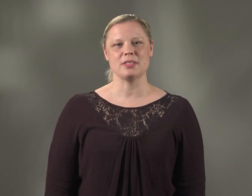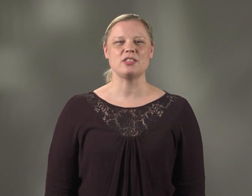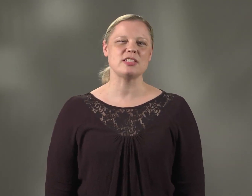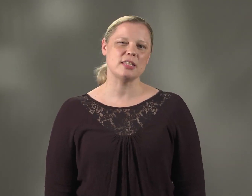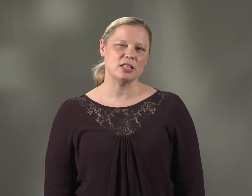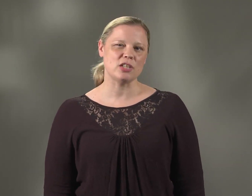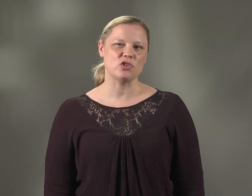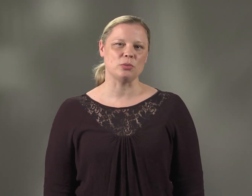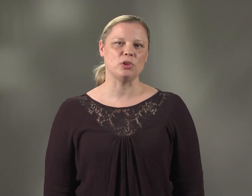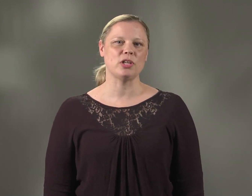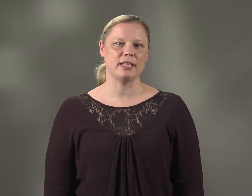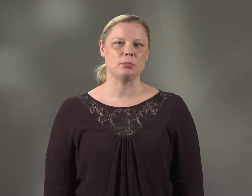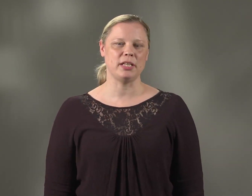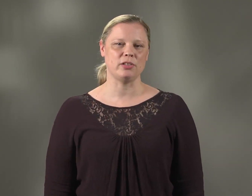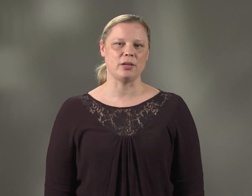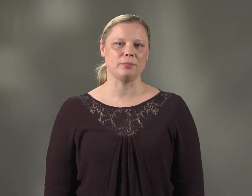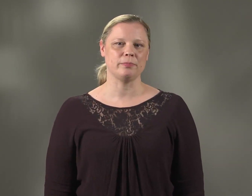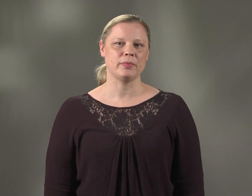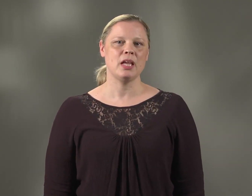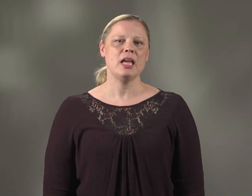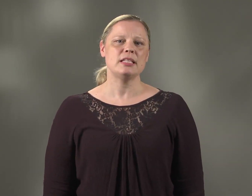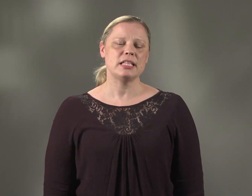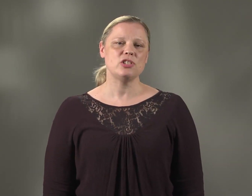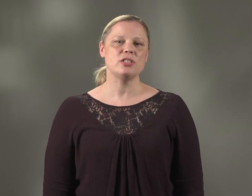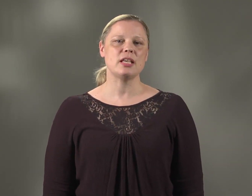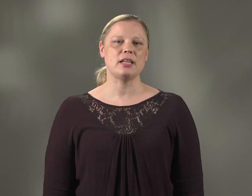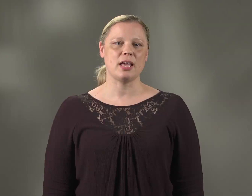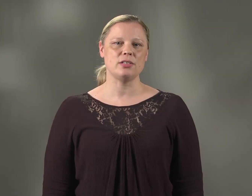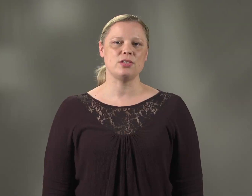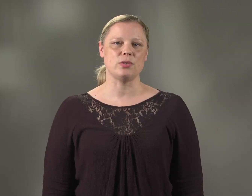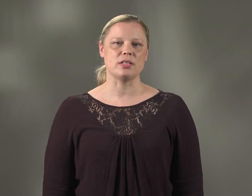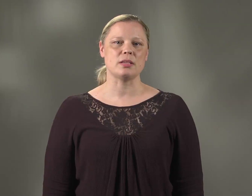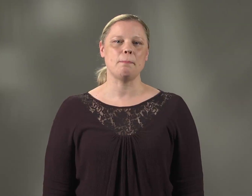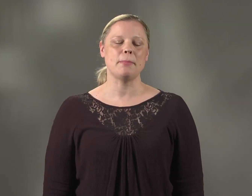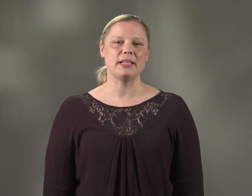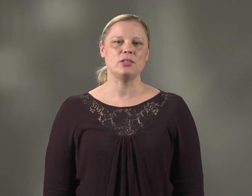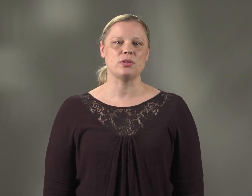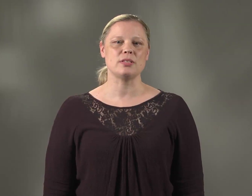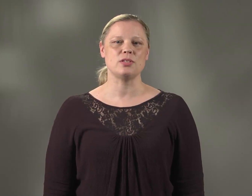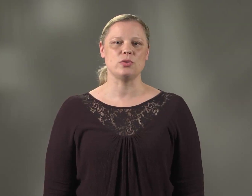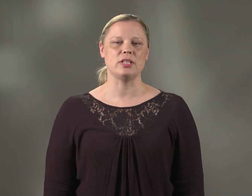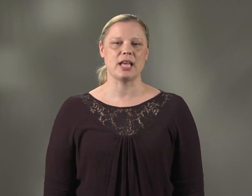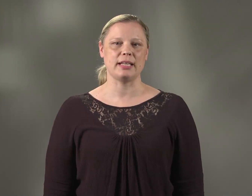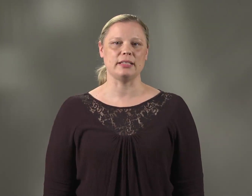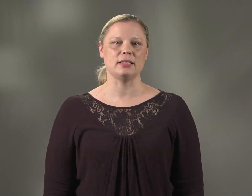such as in the lunch room or on the playground, teachers and other students might notice a student nodding